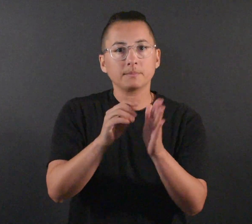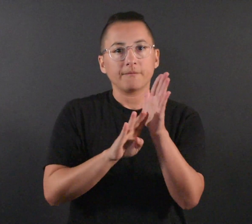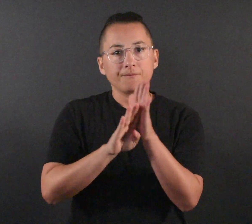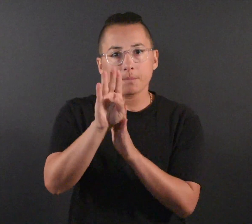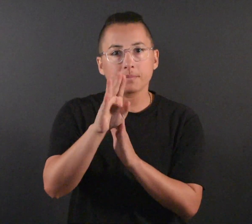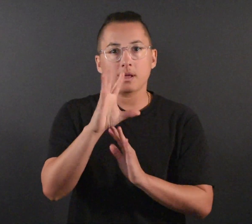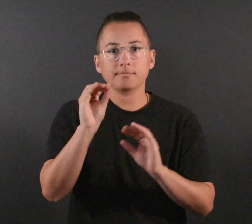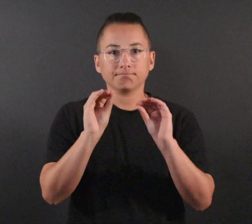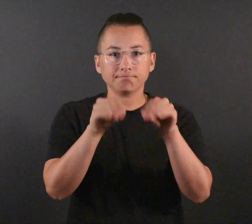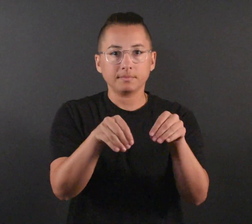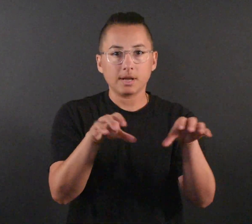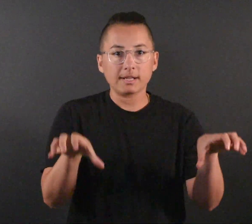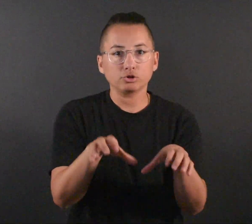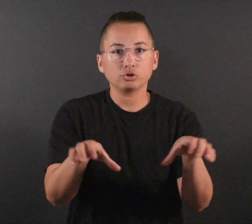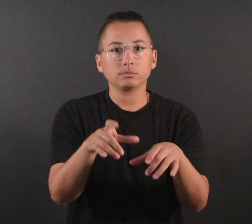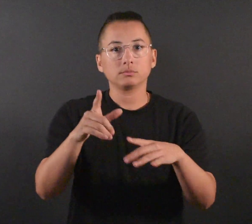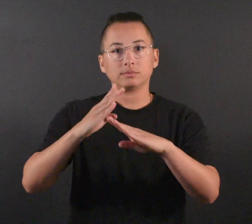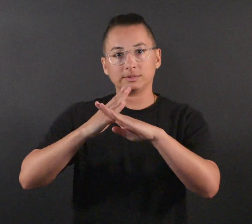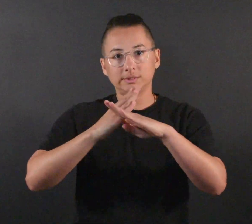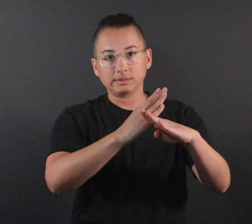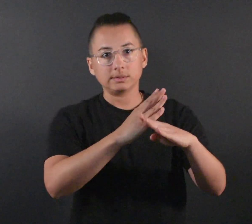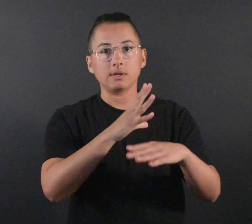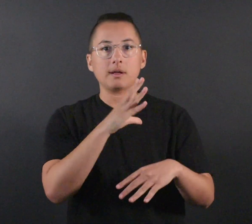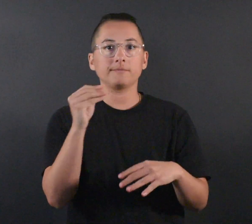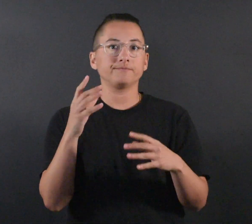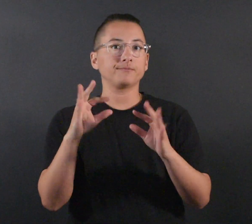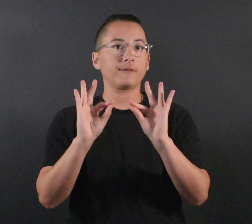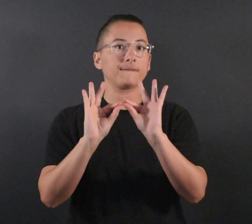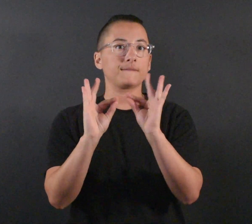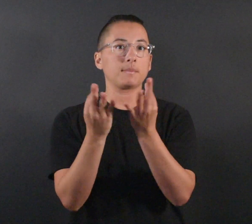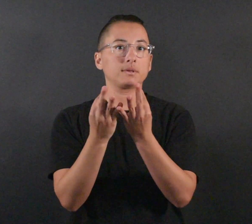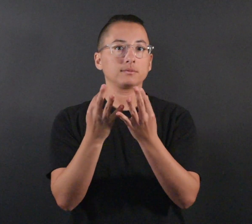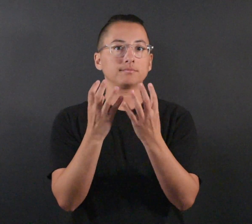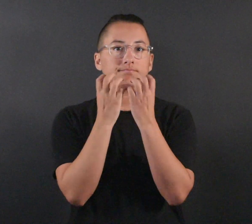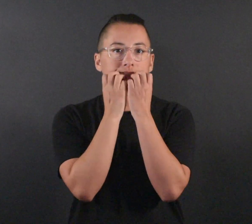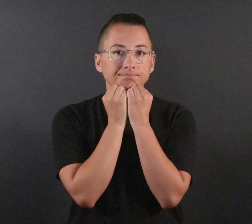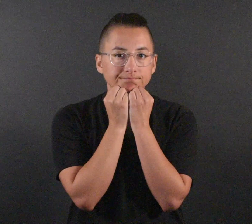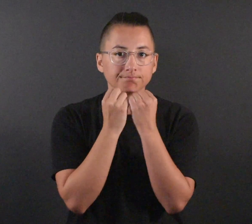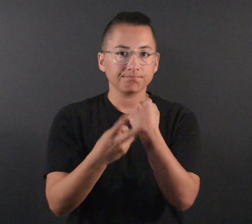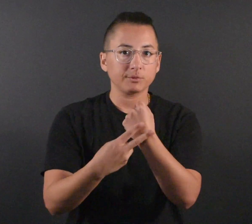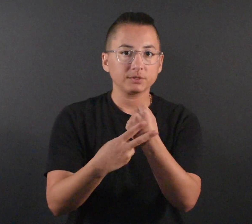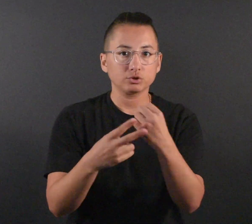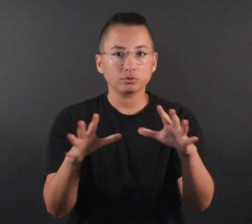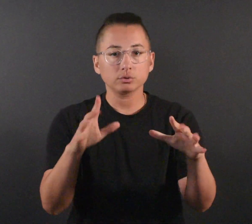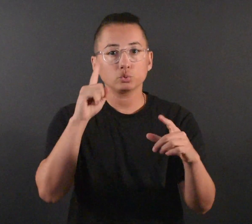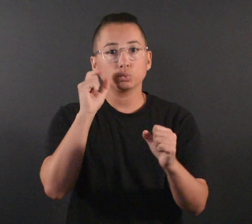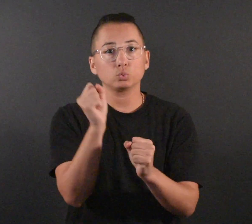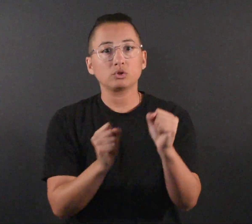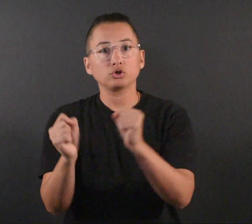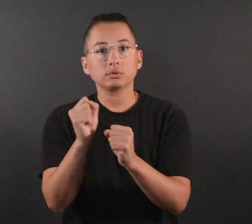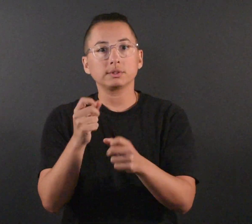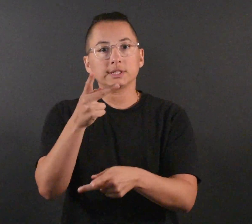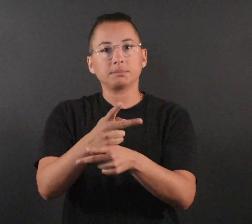Advisory Council to help develop and implement prevention and family preservation strategies to